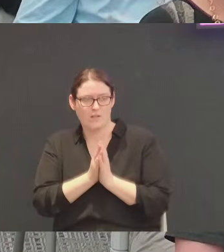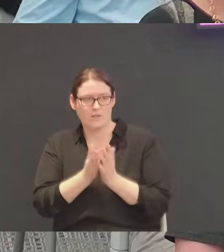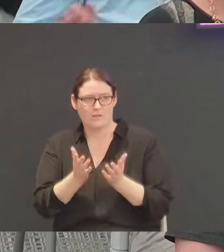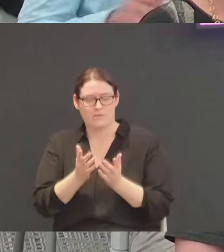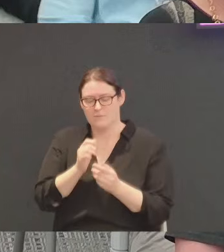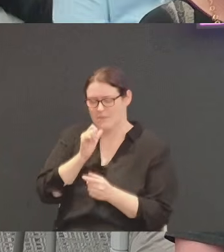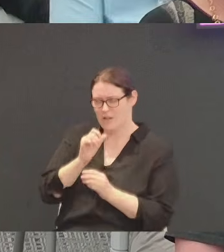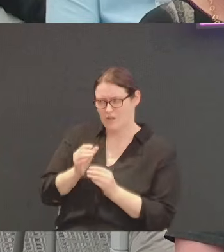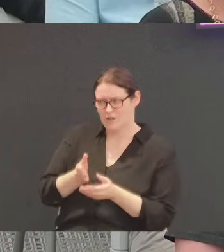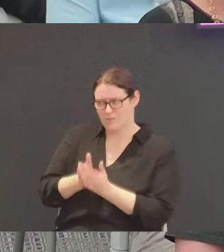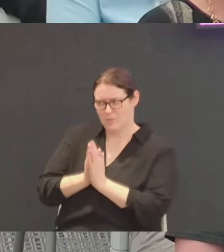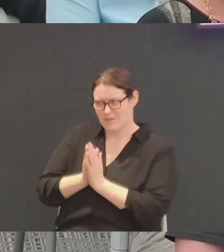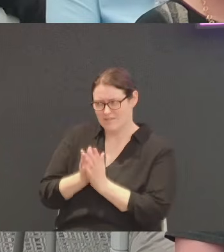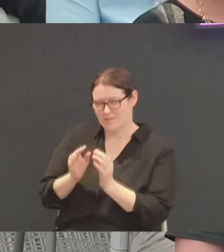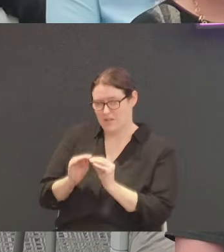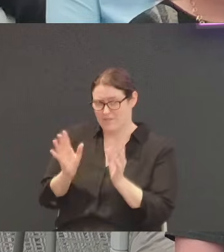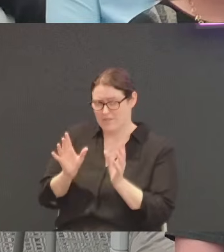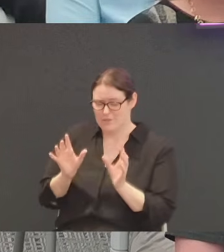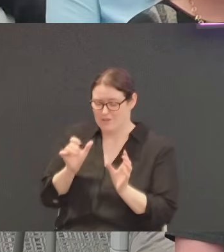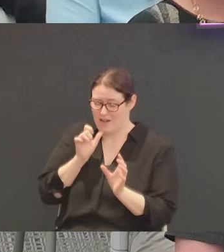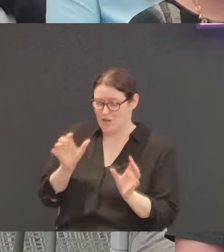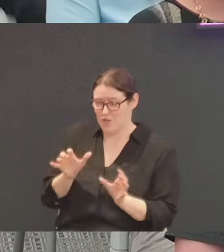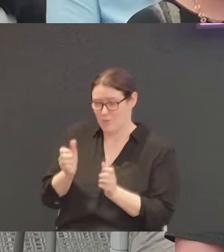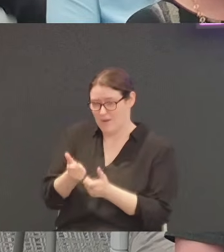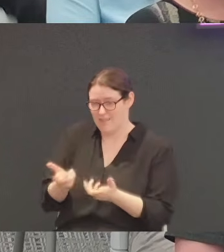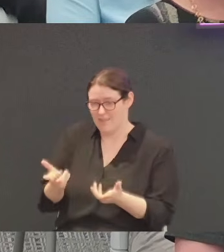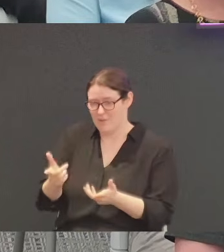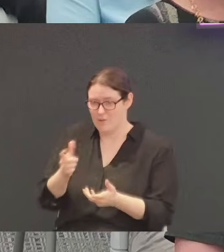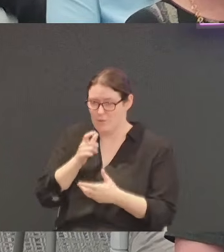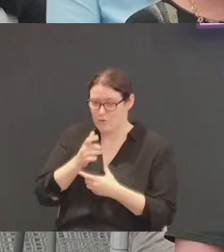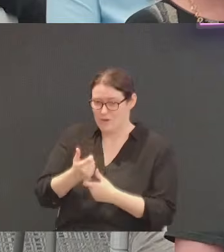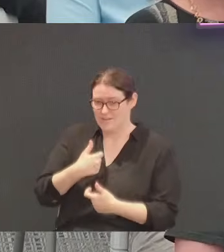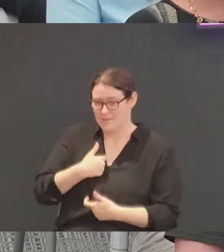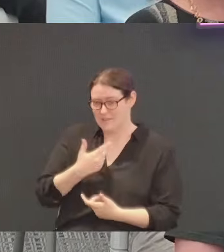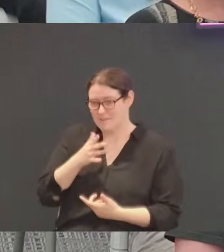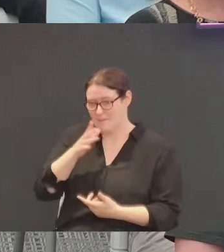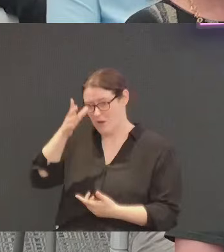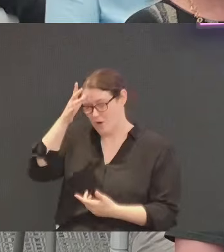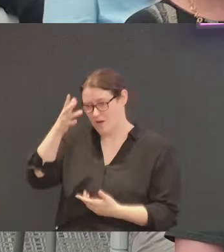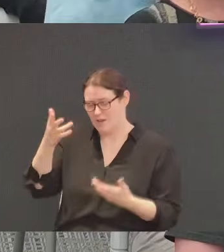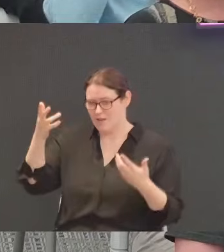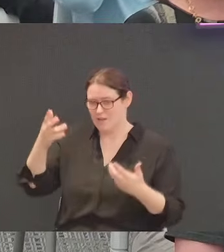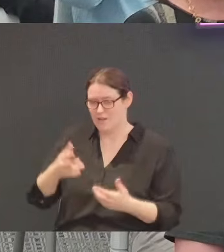obviously you're not going to do anything. you know, trust you as a parent. So, the second that